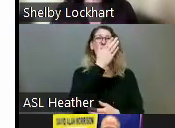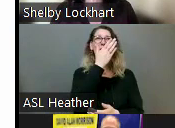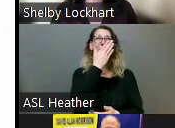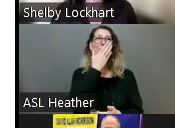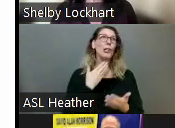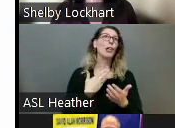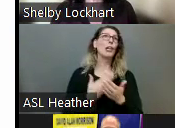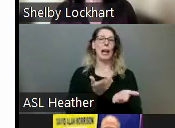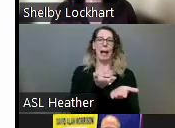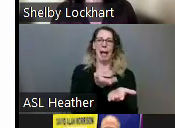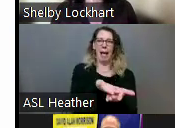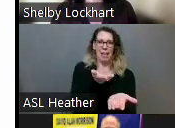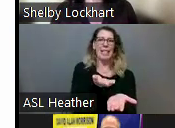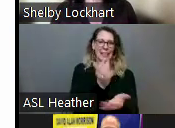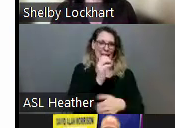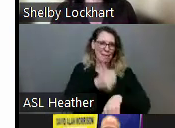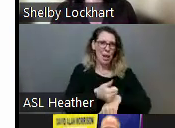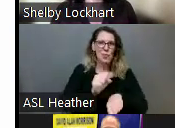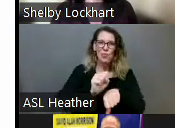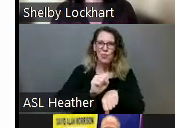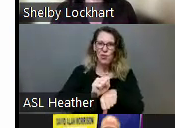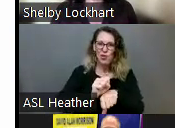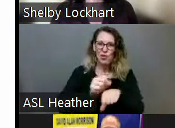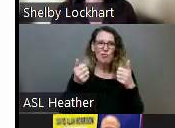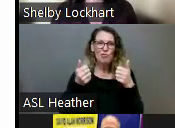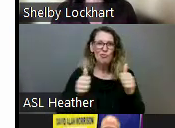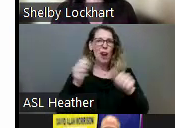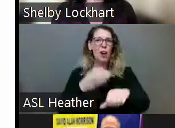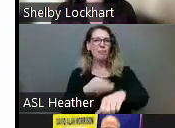evidence-based work that you can do when you're trying to improve attendance in your school,